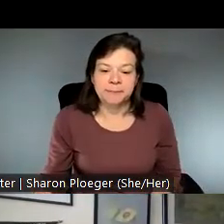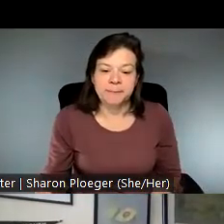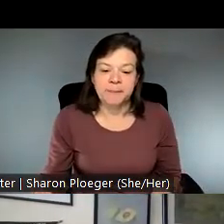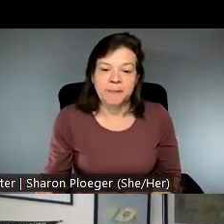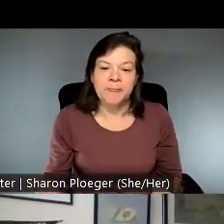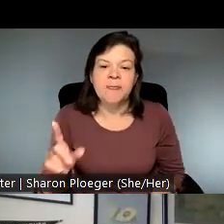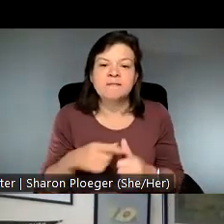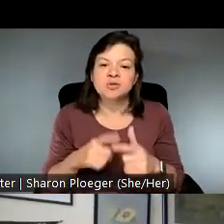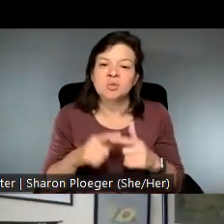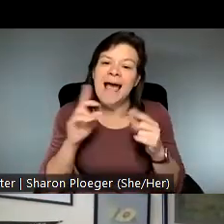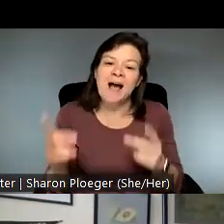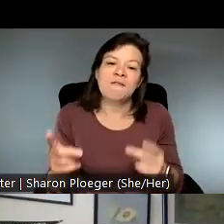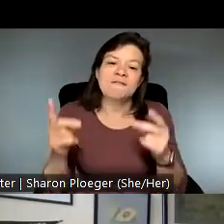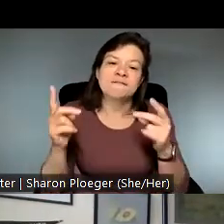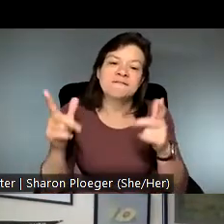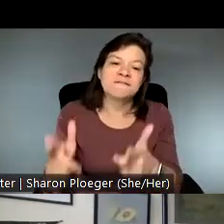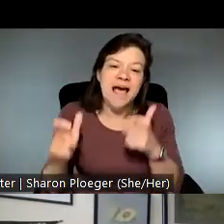how fast does the Braille display refresh?